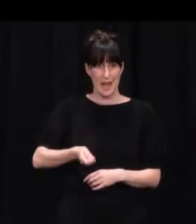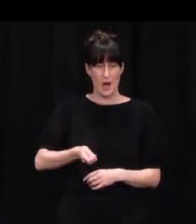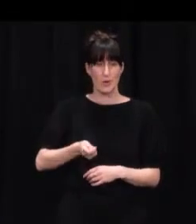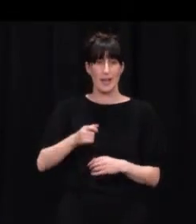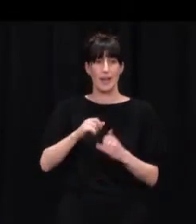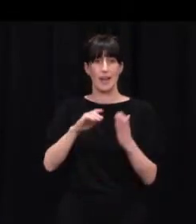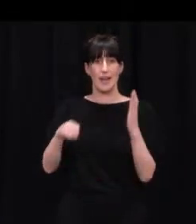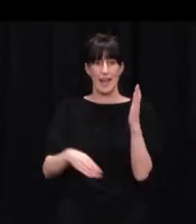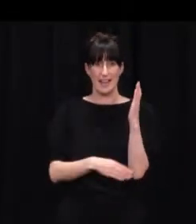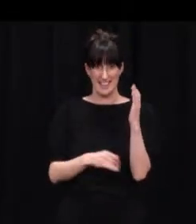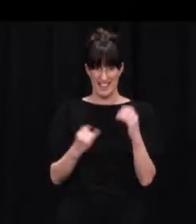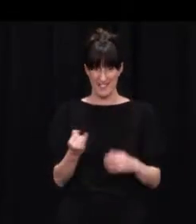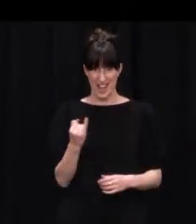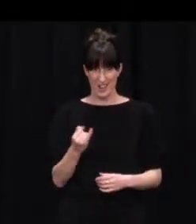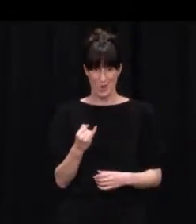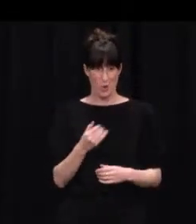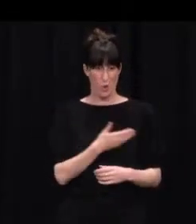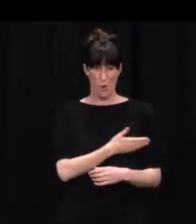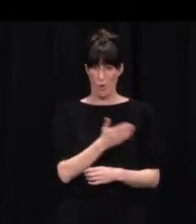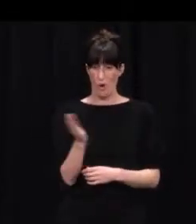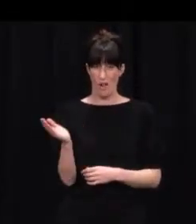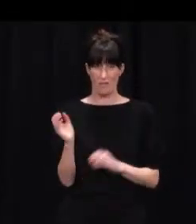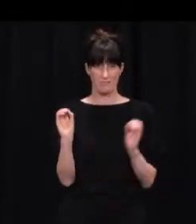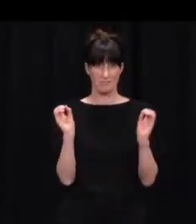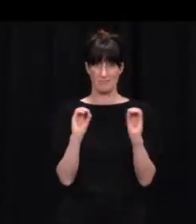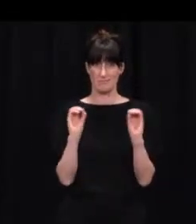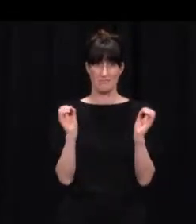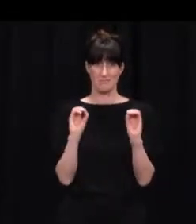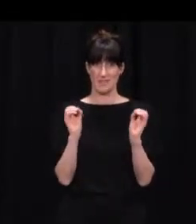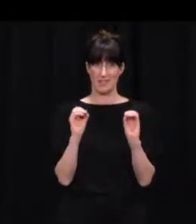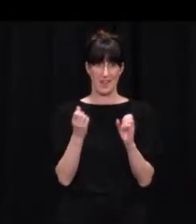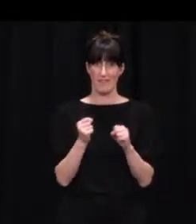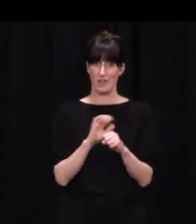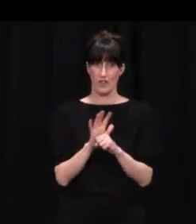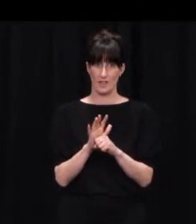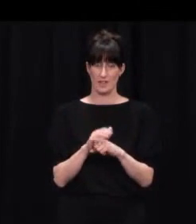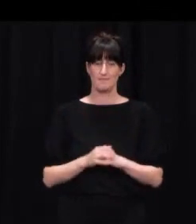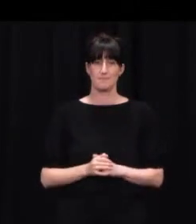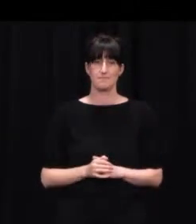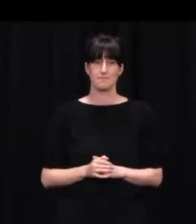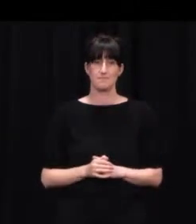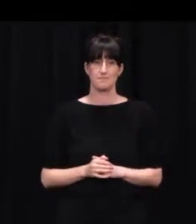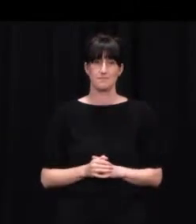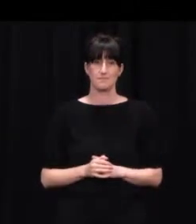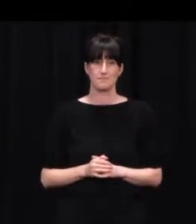and several other locations,